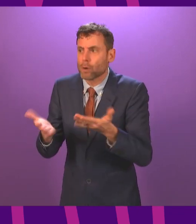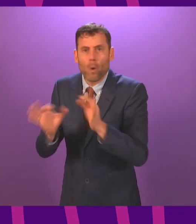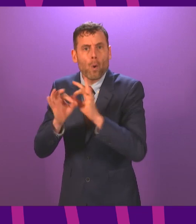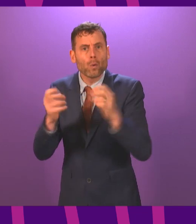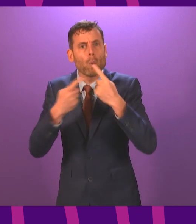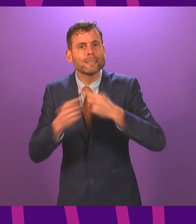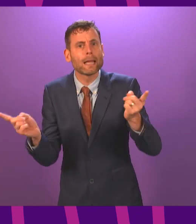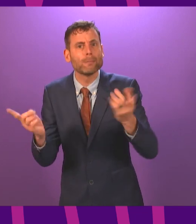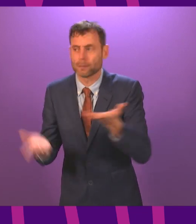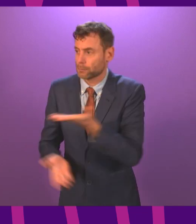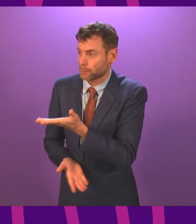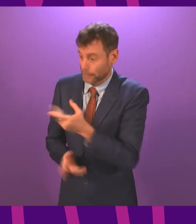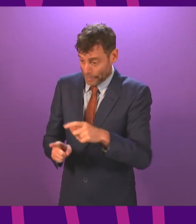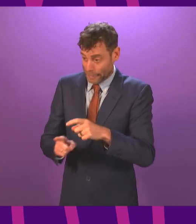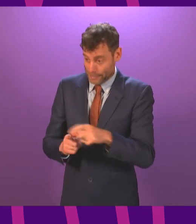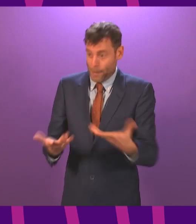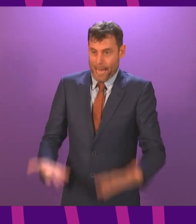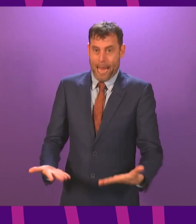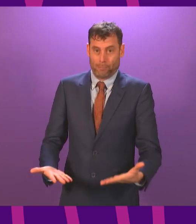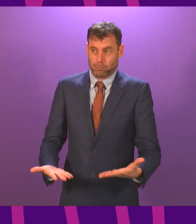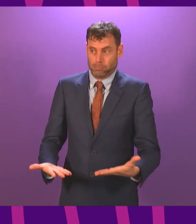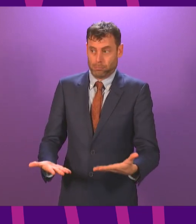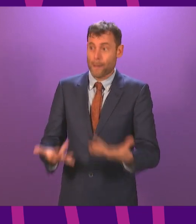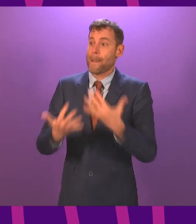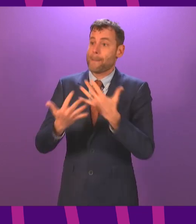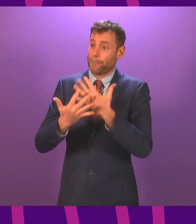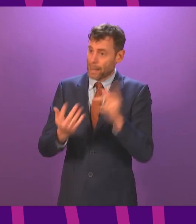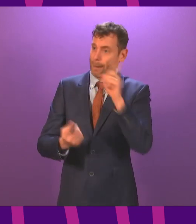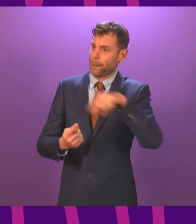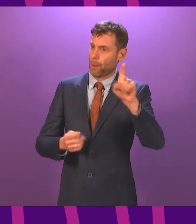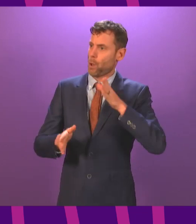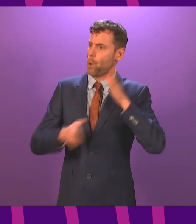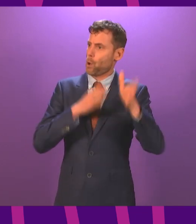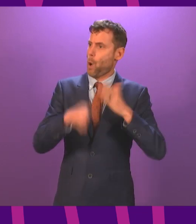in the Parliament today. We are already in December and workers with children need to